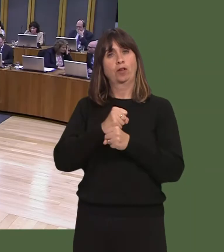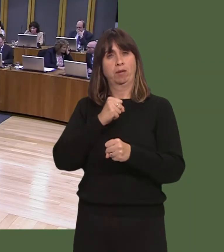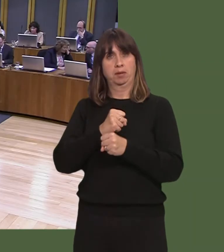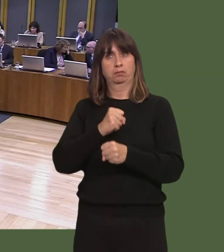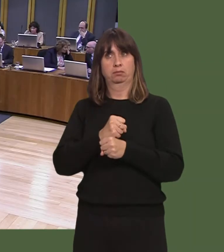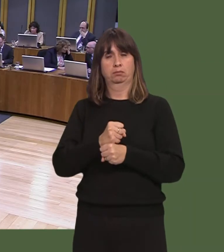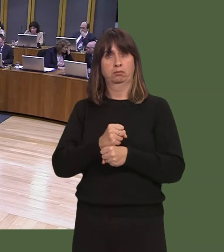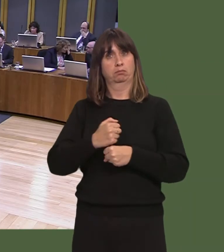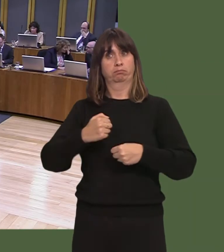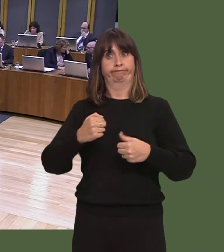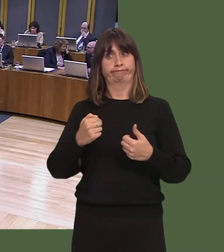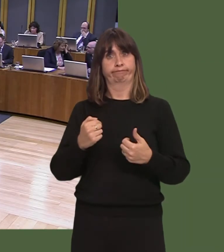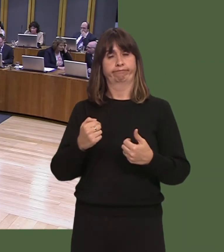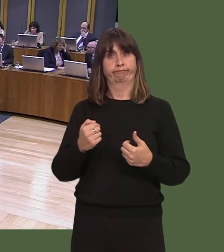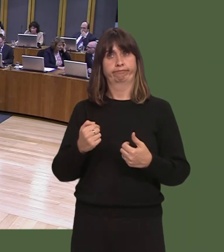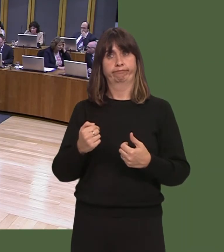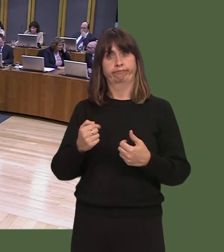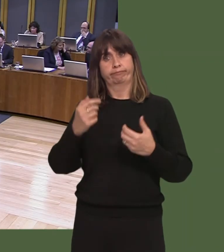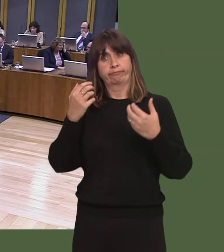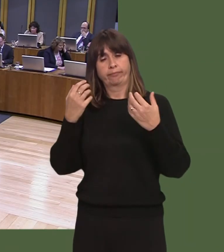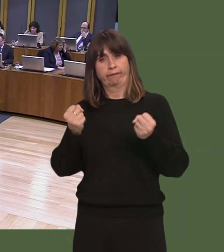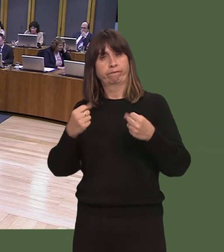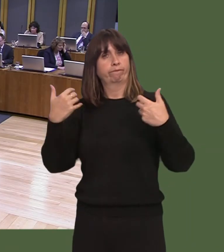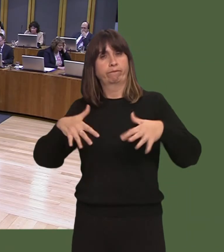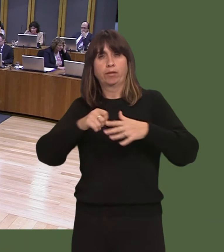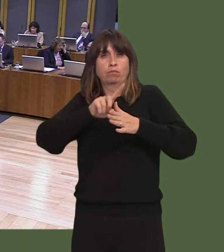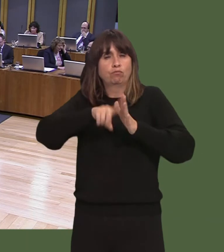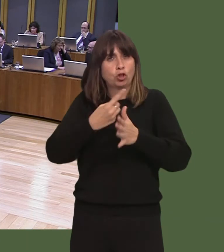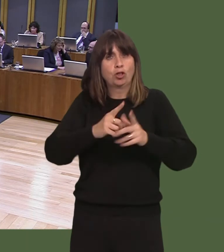statutory body for nationally significant infrastructure projects in Wales.